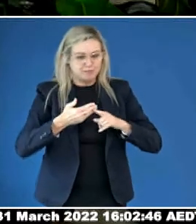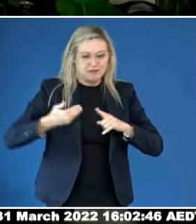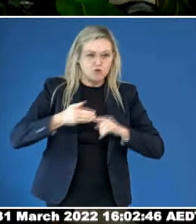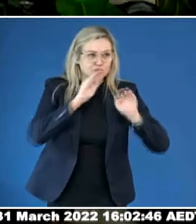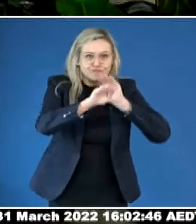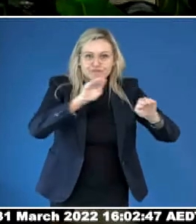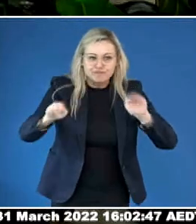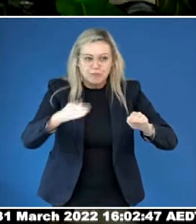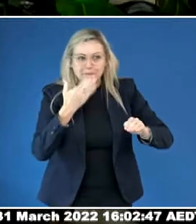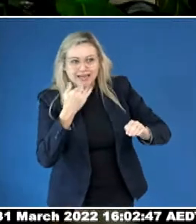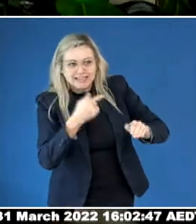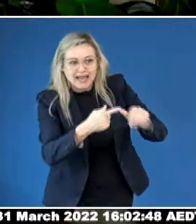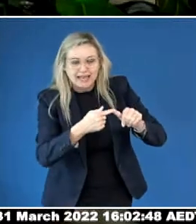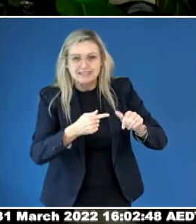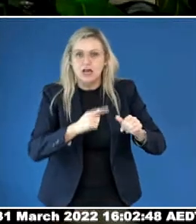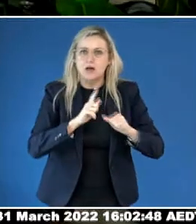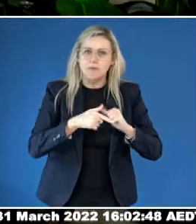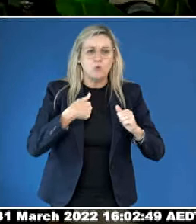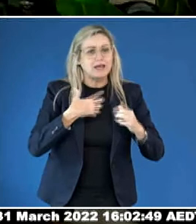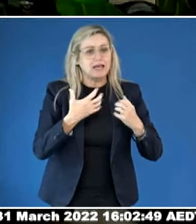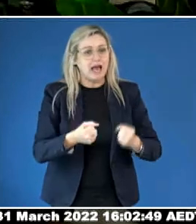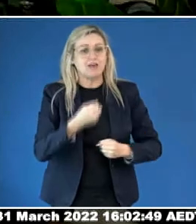which I think shows how important this is to our community.